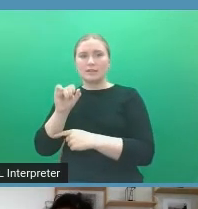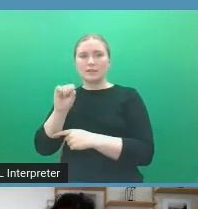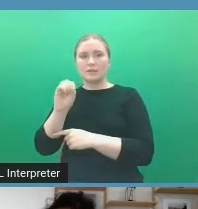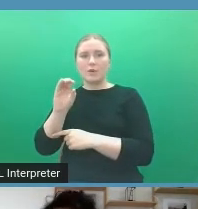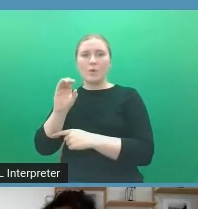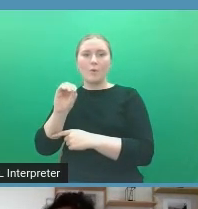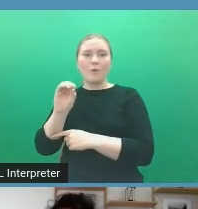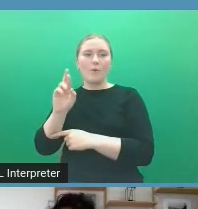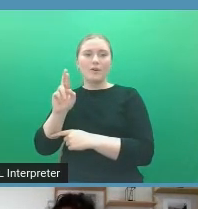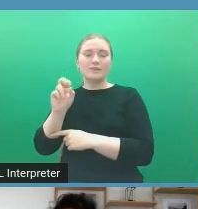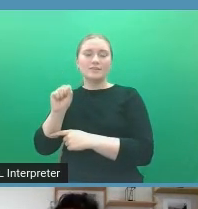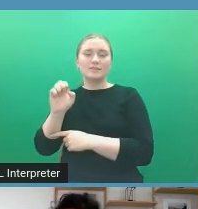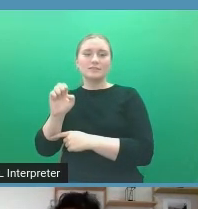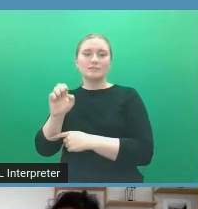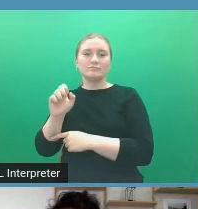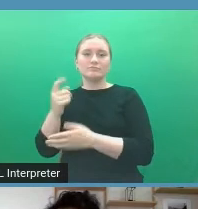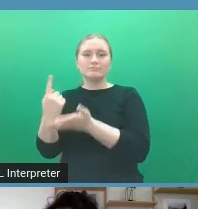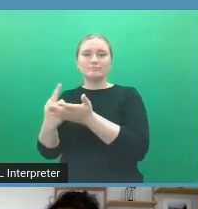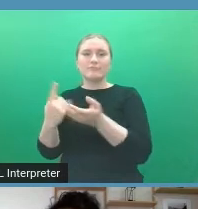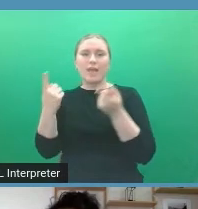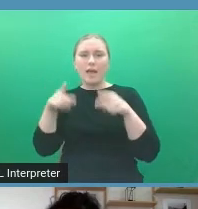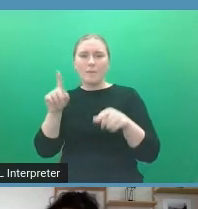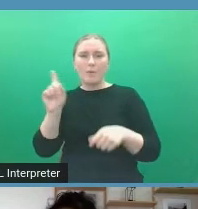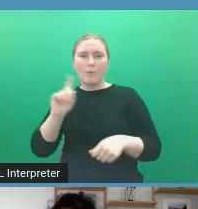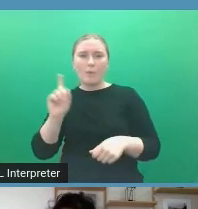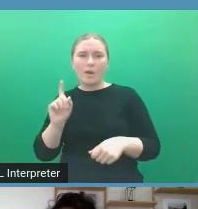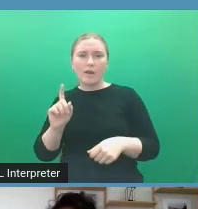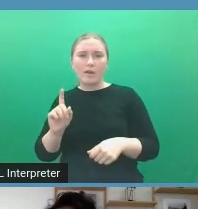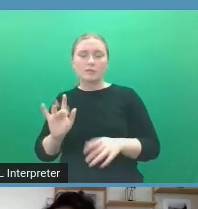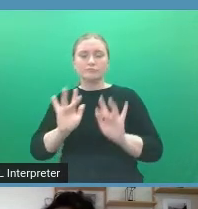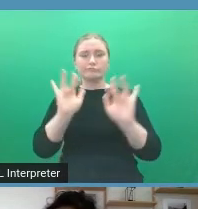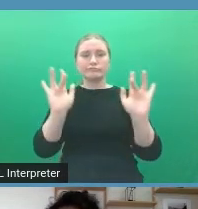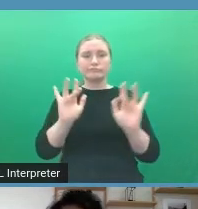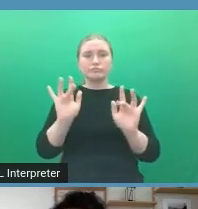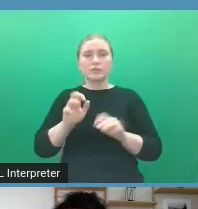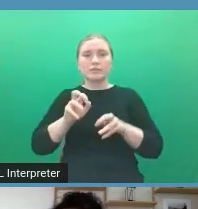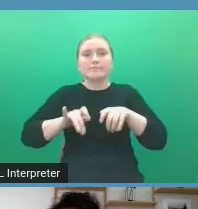happens online. It happens in these digital spheres right, whether it's twitter or social